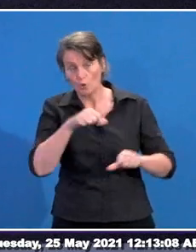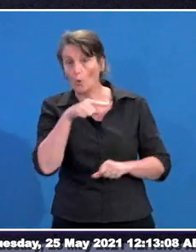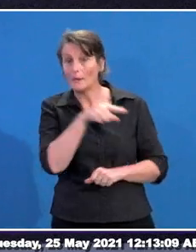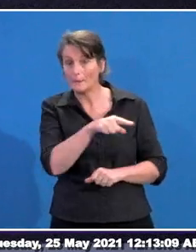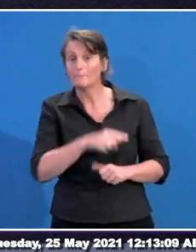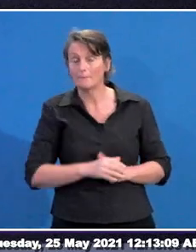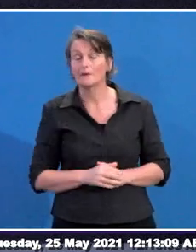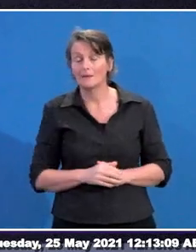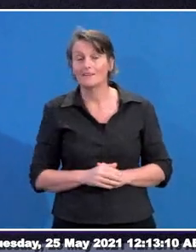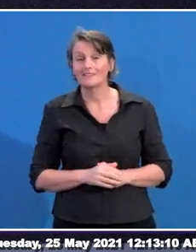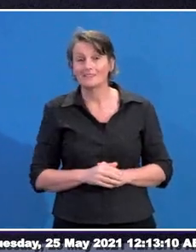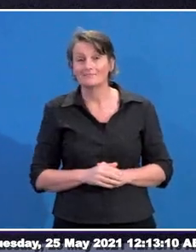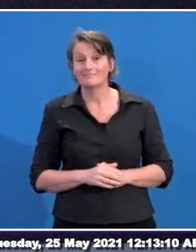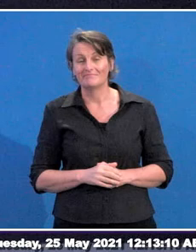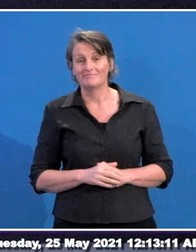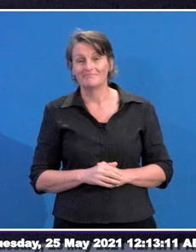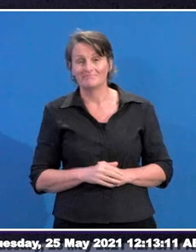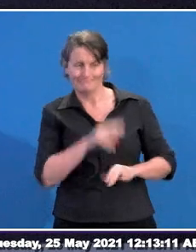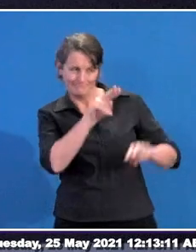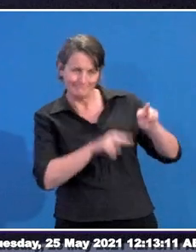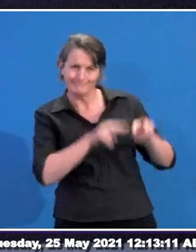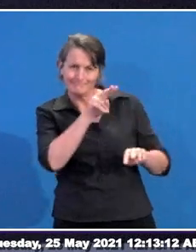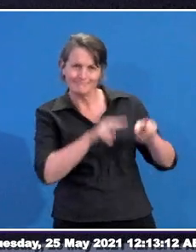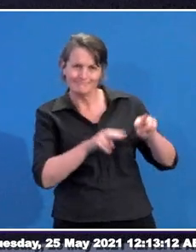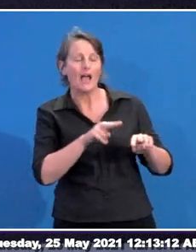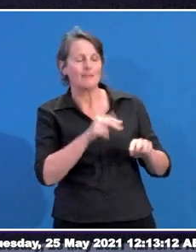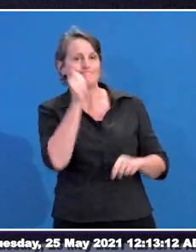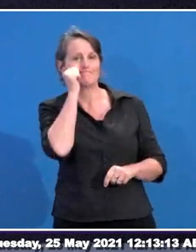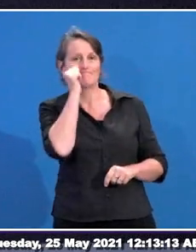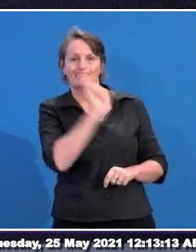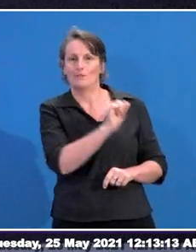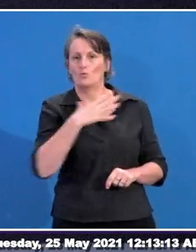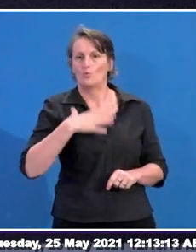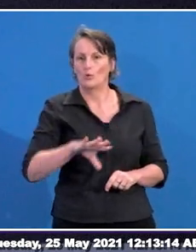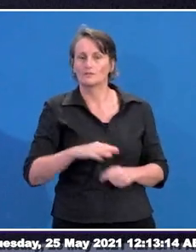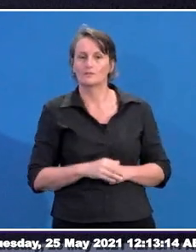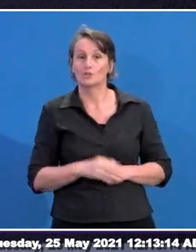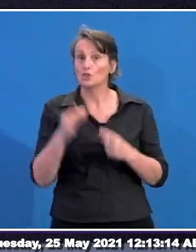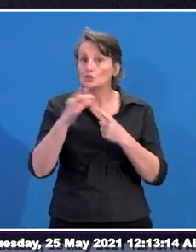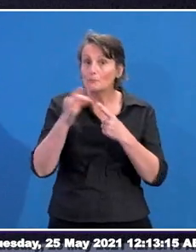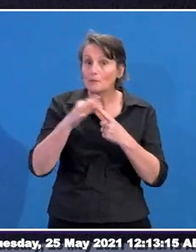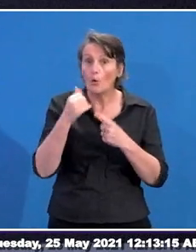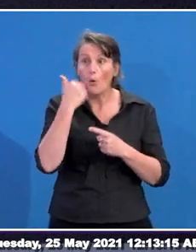they, you know, they can, they might act on that. Chippy doesn't always mean having a chippy.